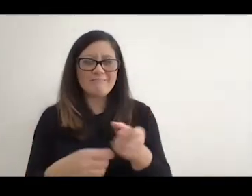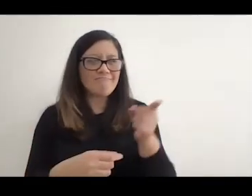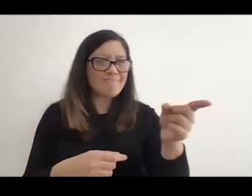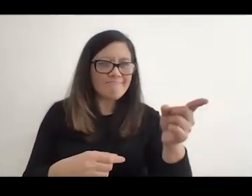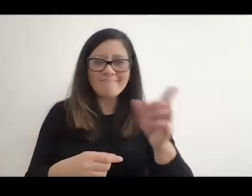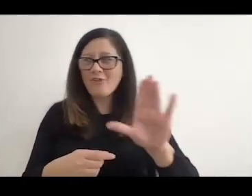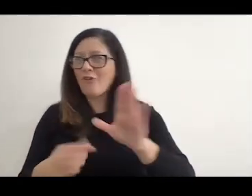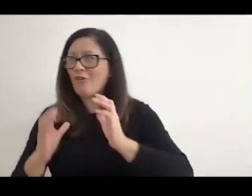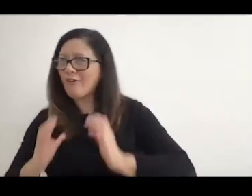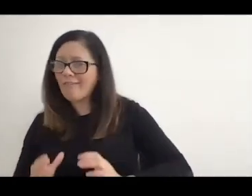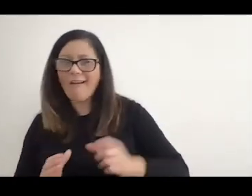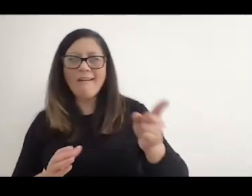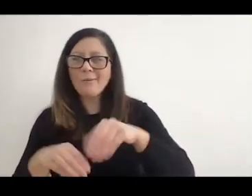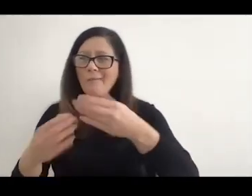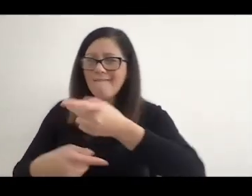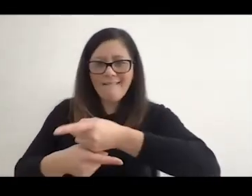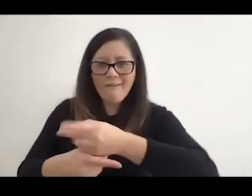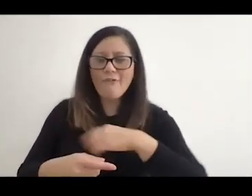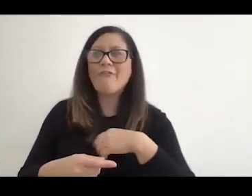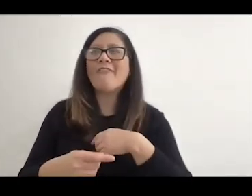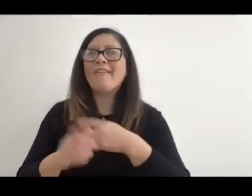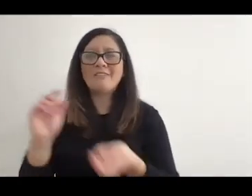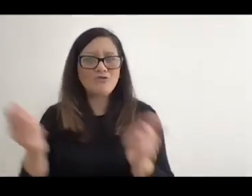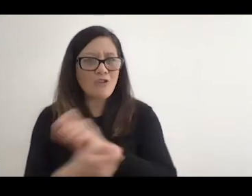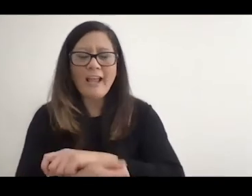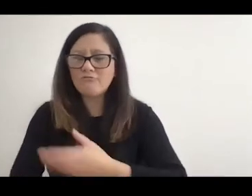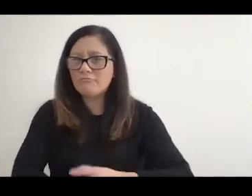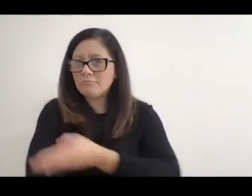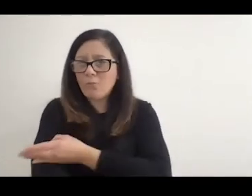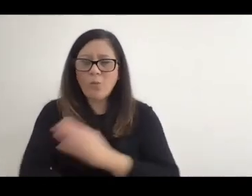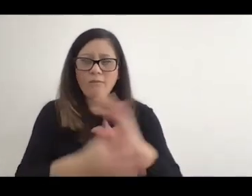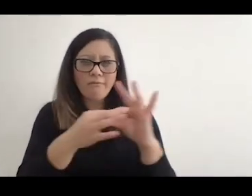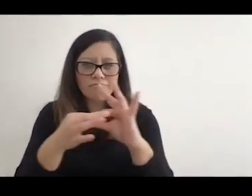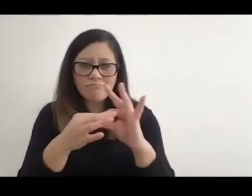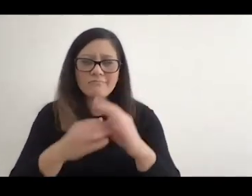that she was acting as a caregiver for and. It cut time.